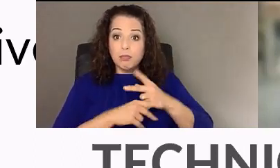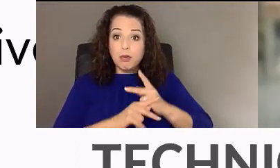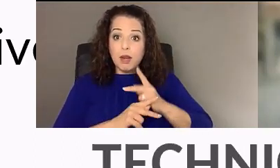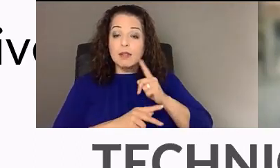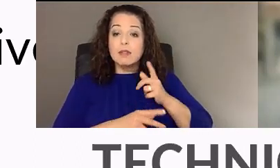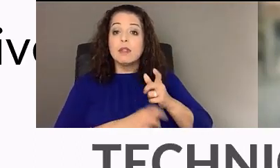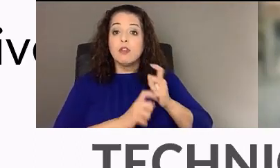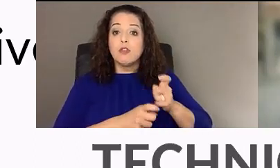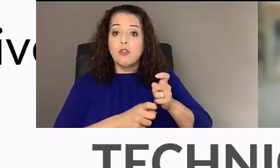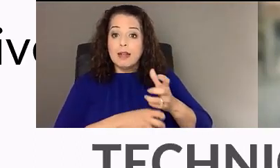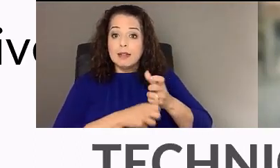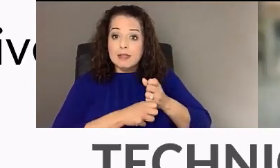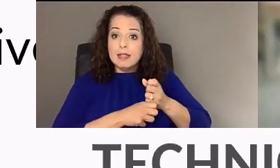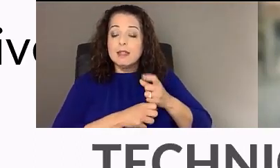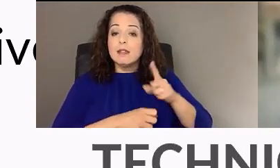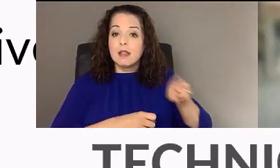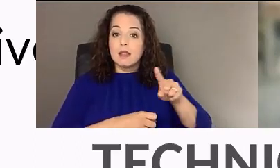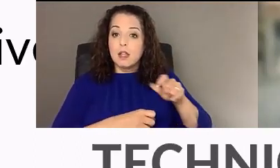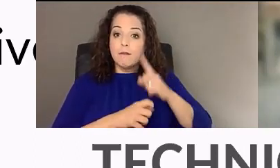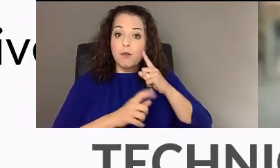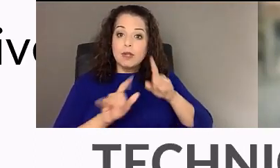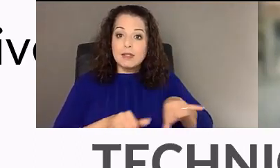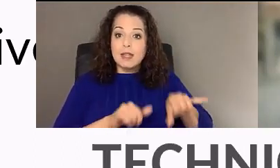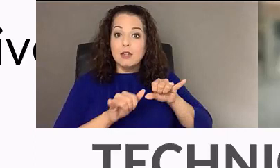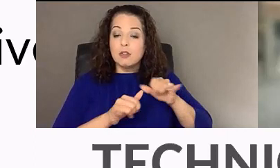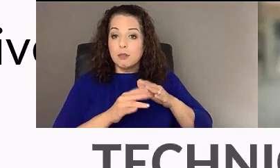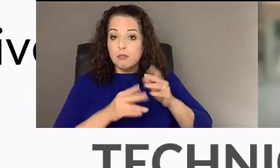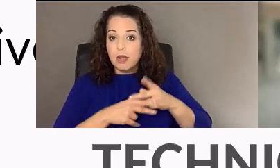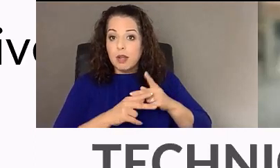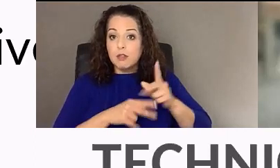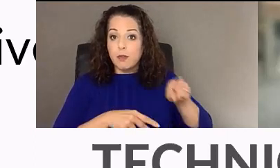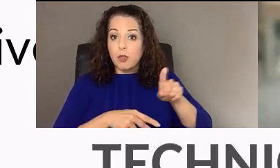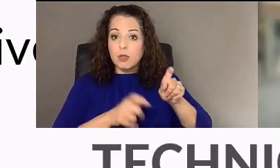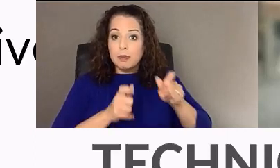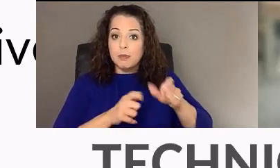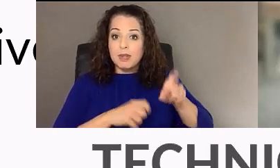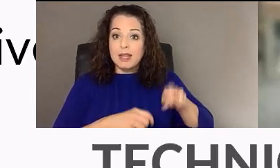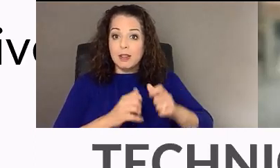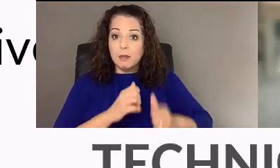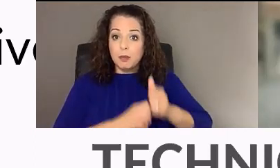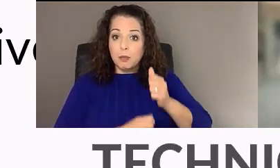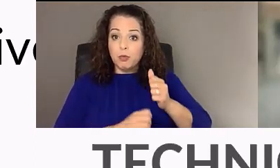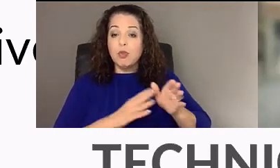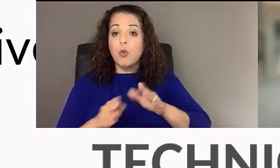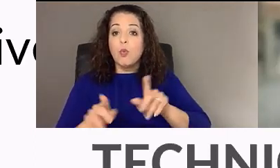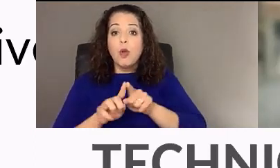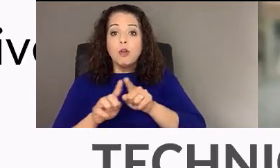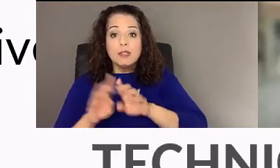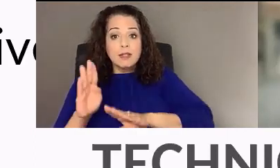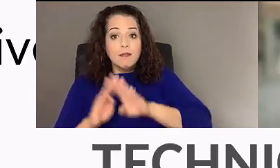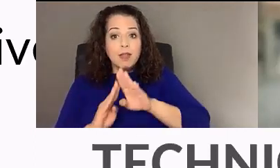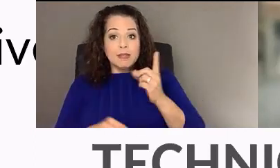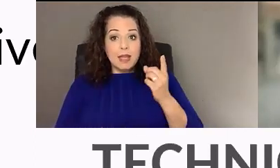to those who need them most. We also have developed a database that is located on our website.